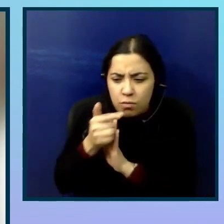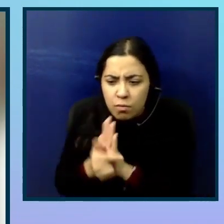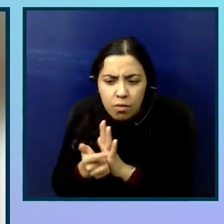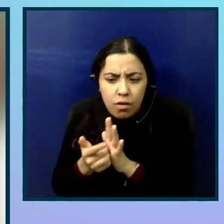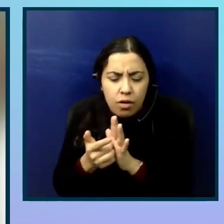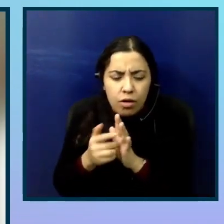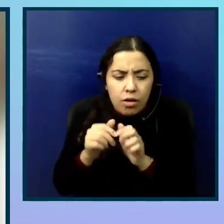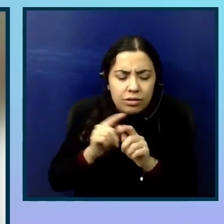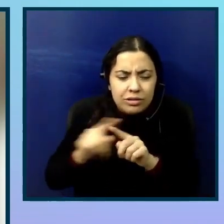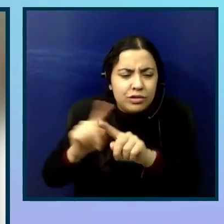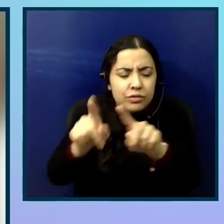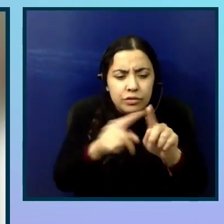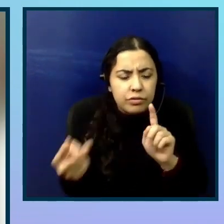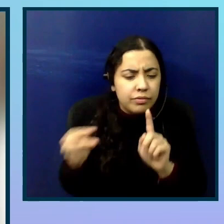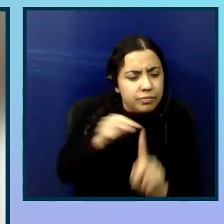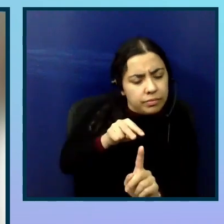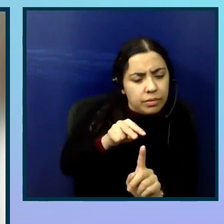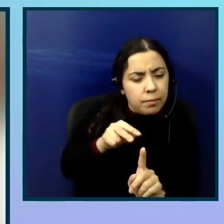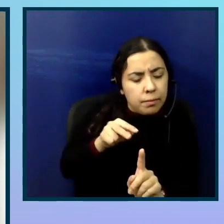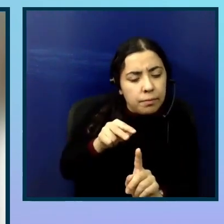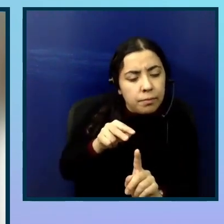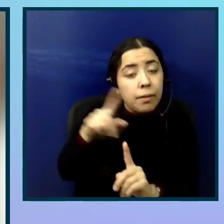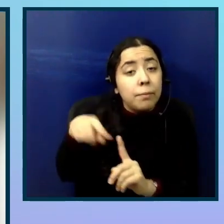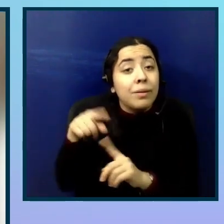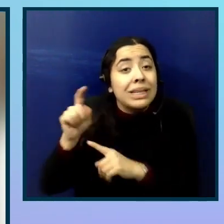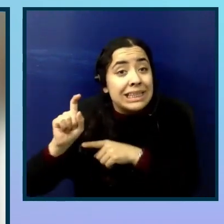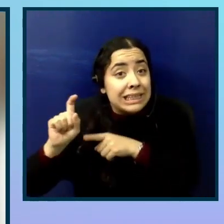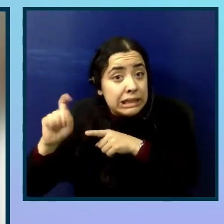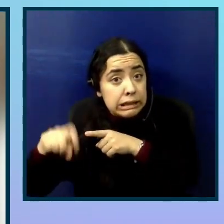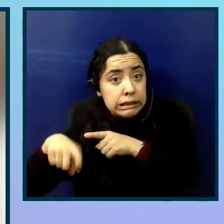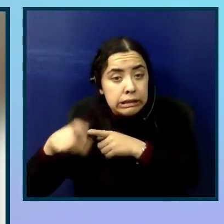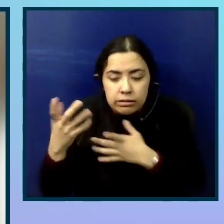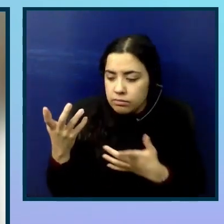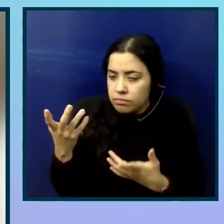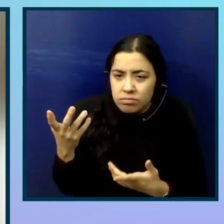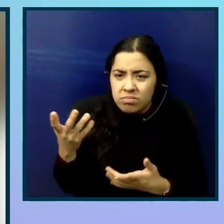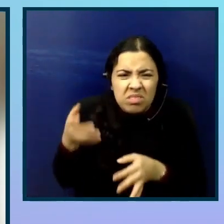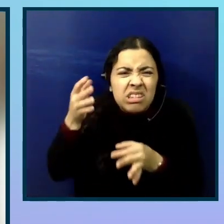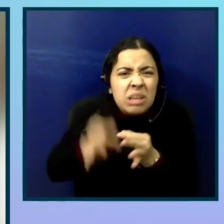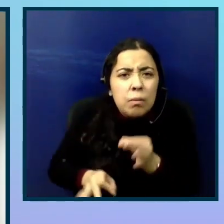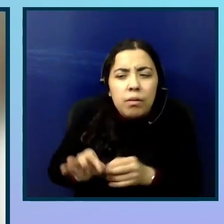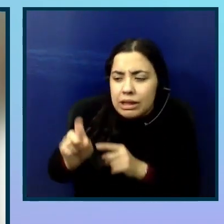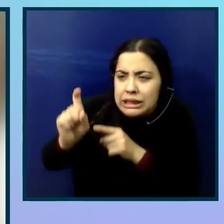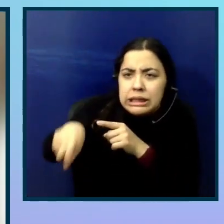in terms of this, but when it comes into need, it's just need. And we should bring those things together